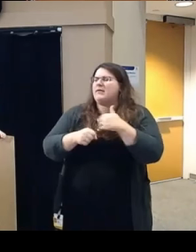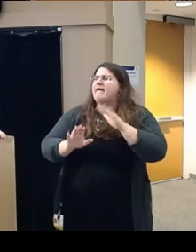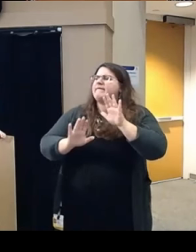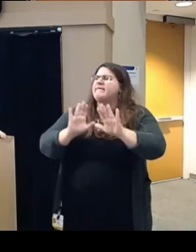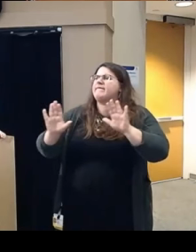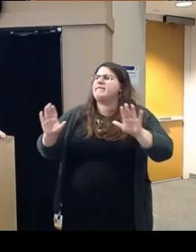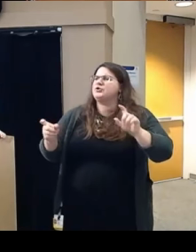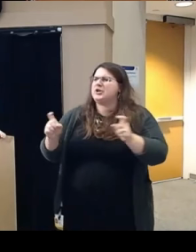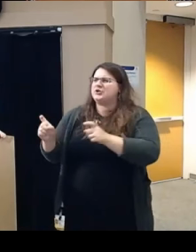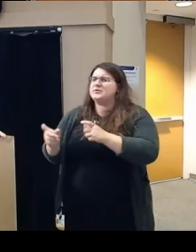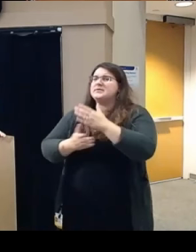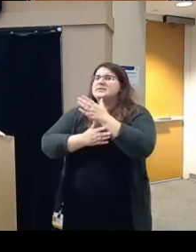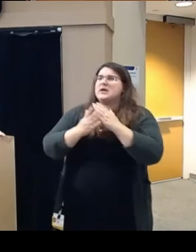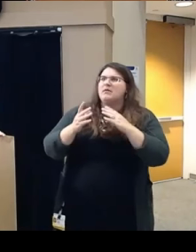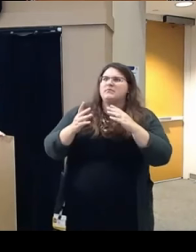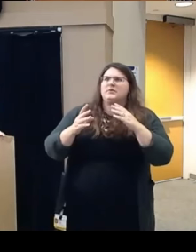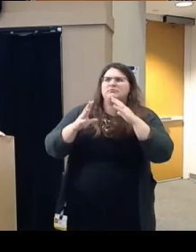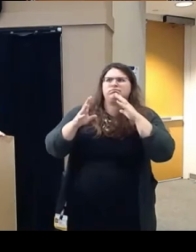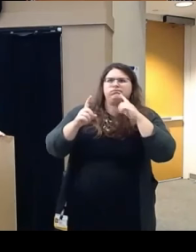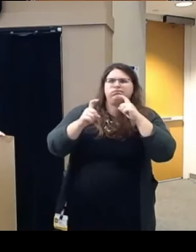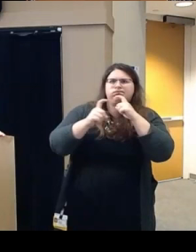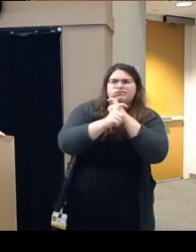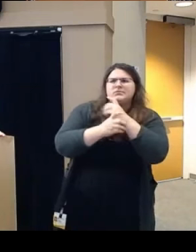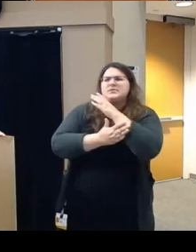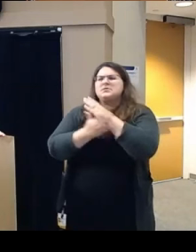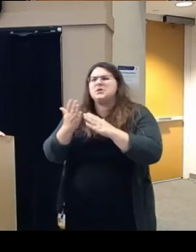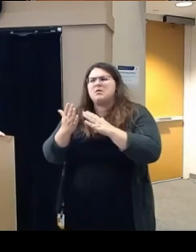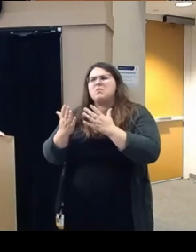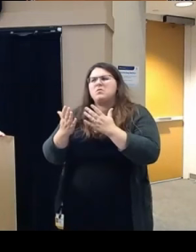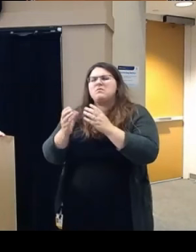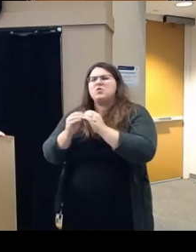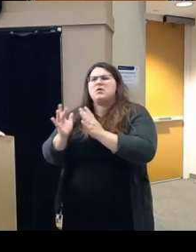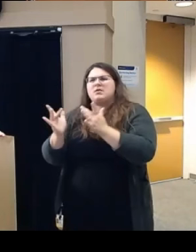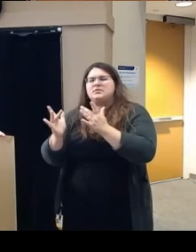um the sub will be especially important to help understand specific clinical workflows so a lot